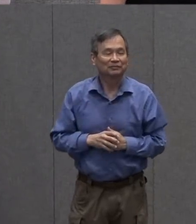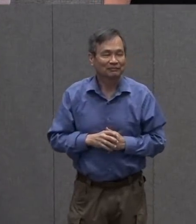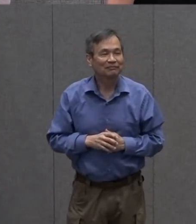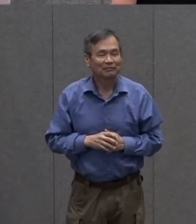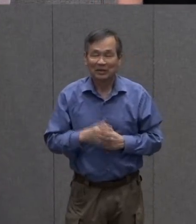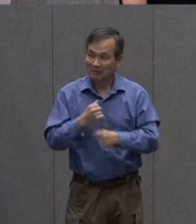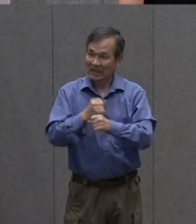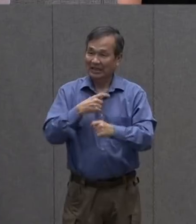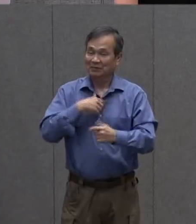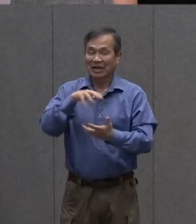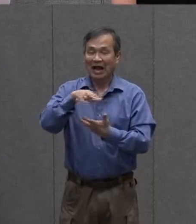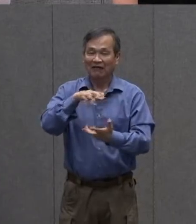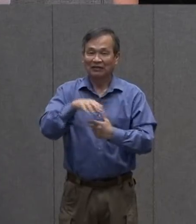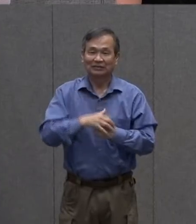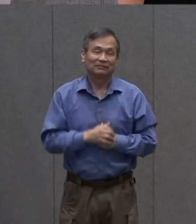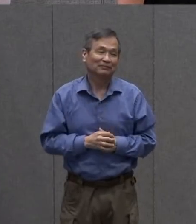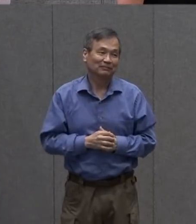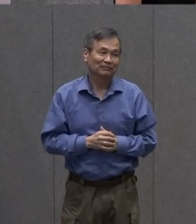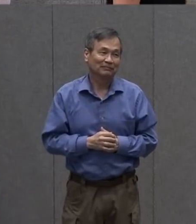Oh, Mrs. Kay, you're so funny.